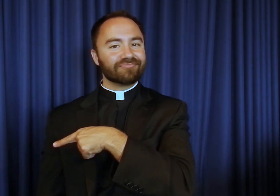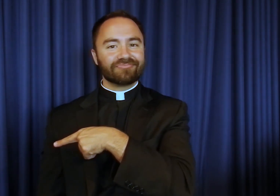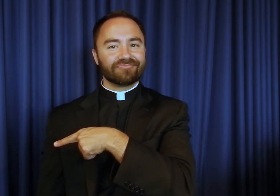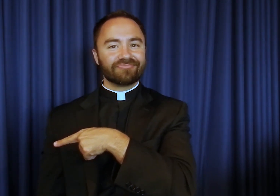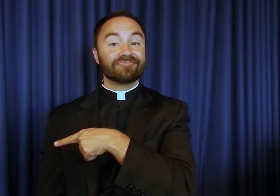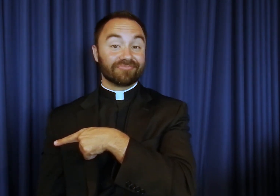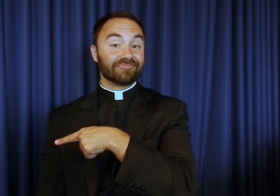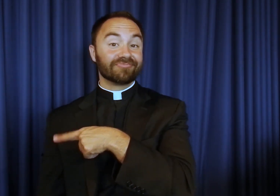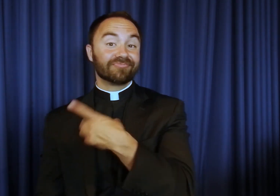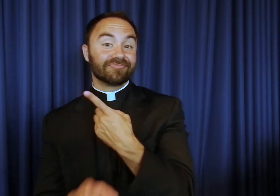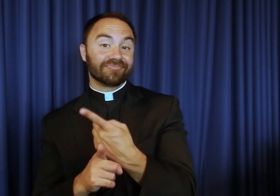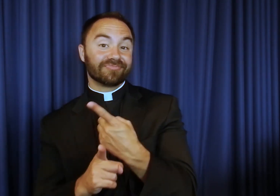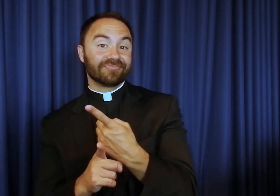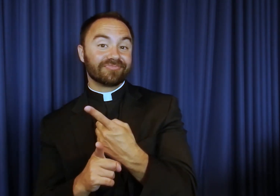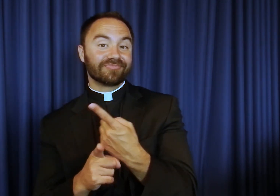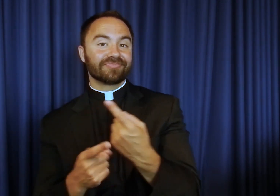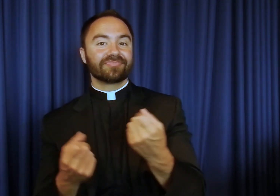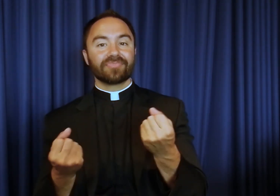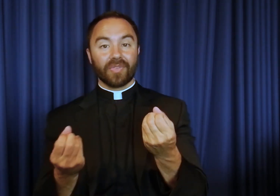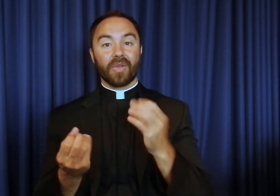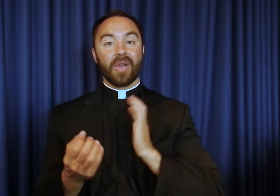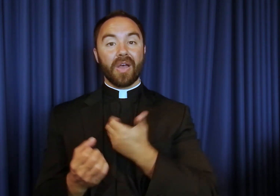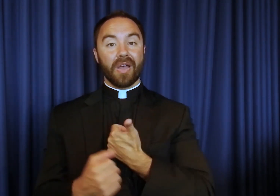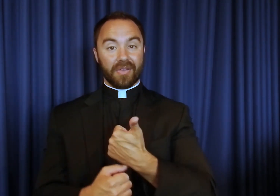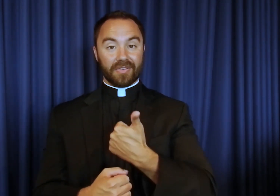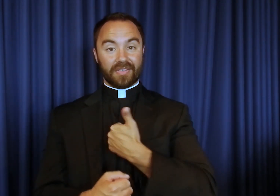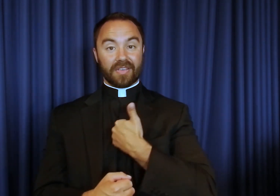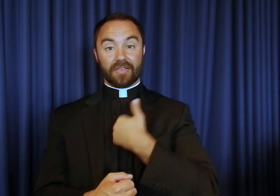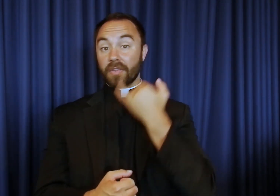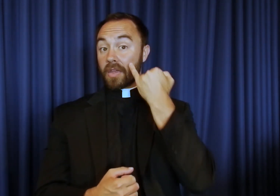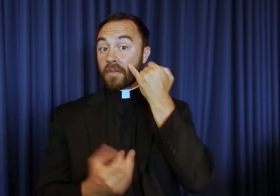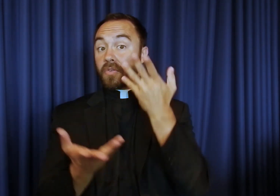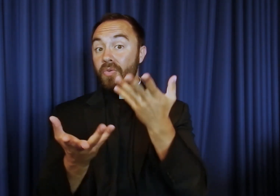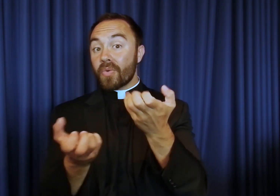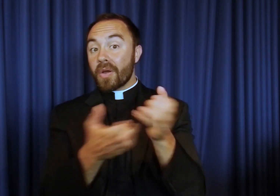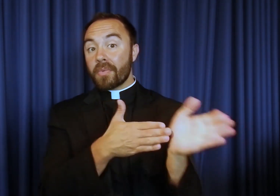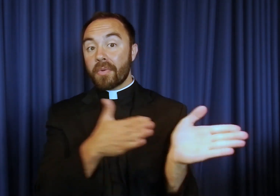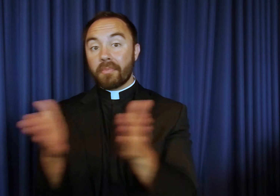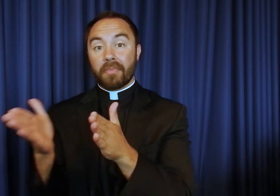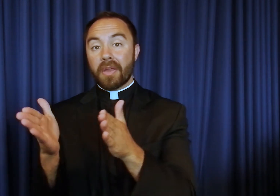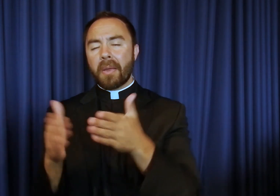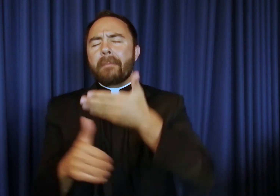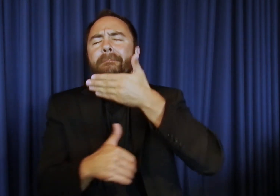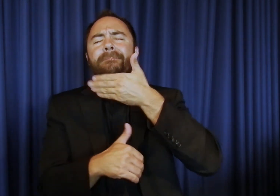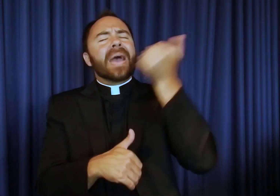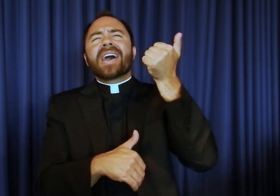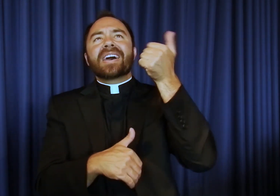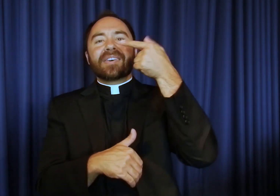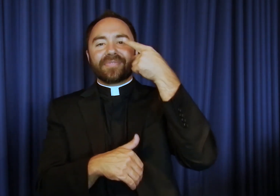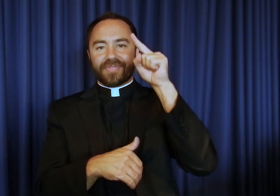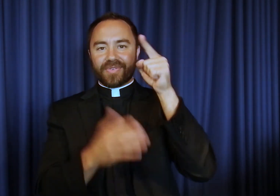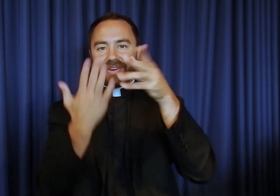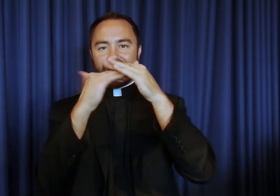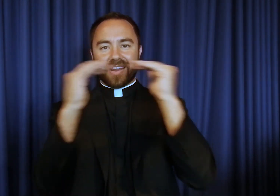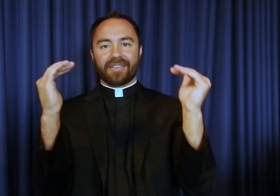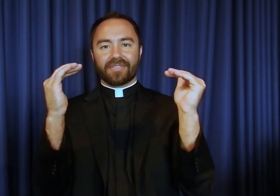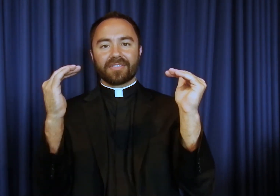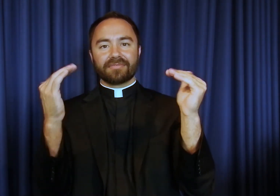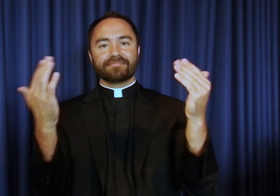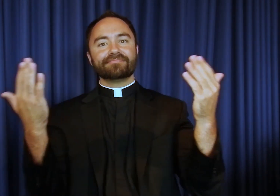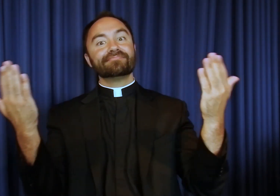so clearly this person just doesn't understand right now for ourselves if we